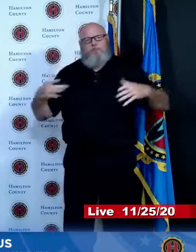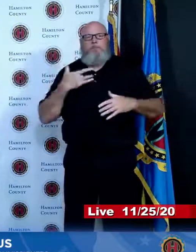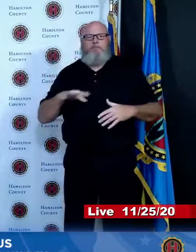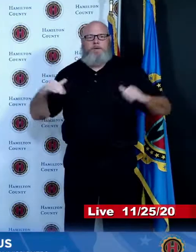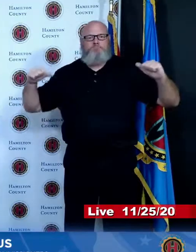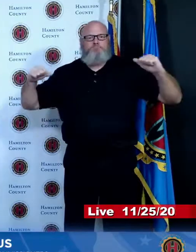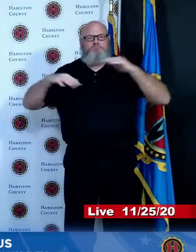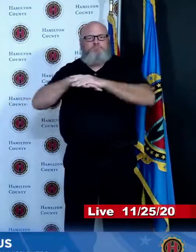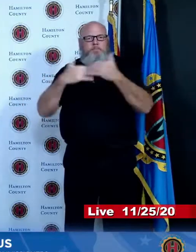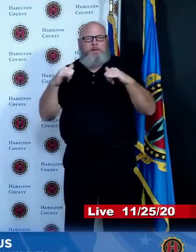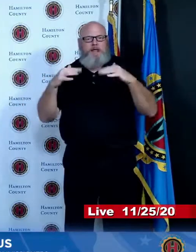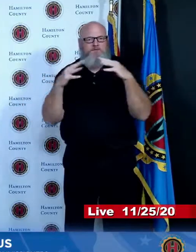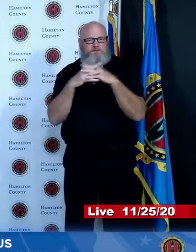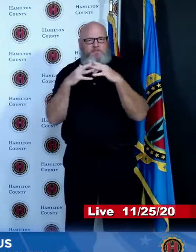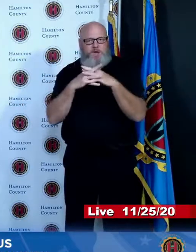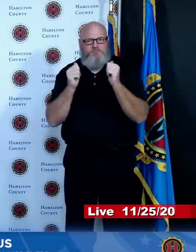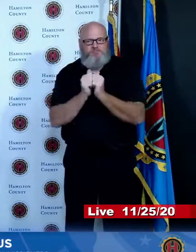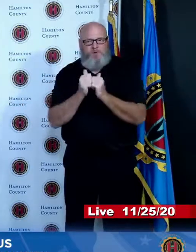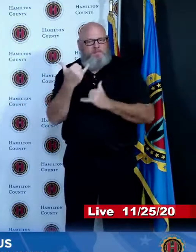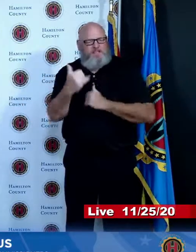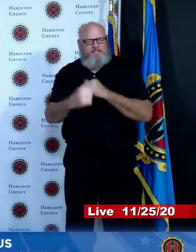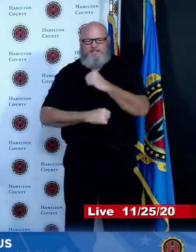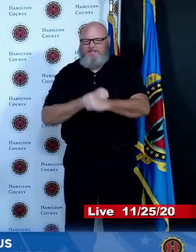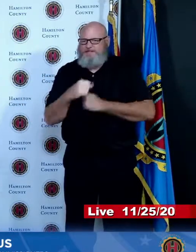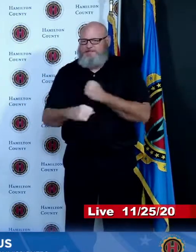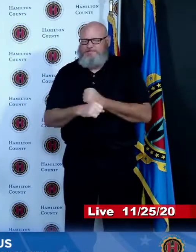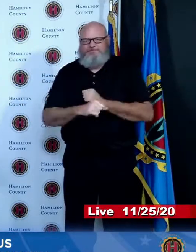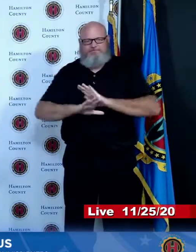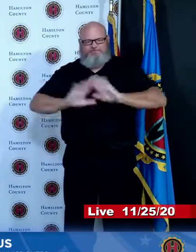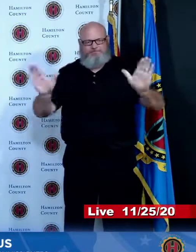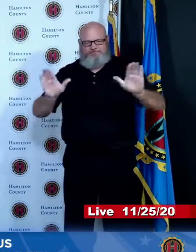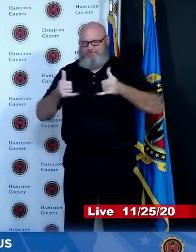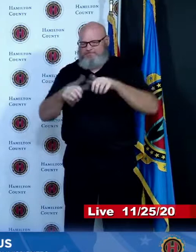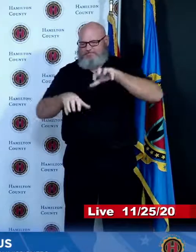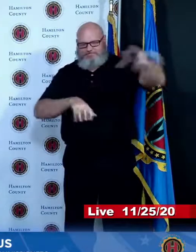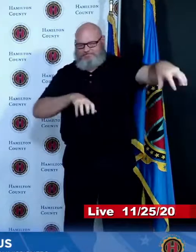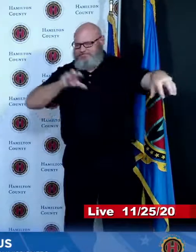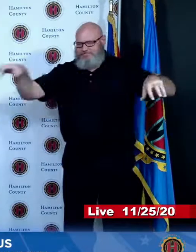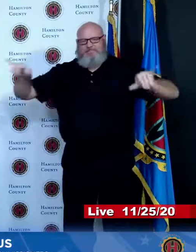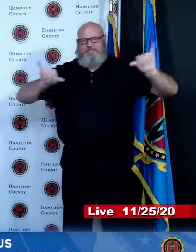each other safe and healthy than playing football and risking the spread of Covid-19.